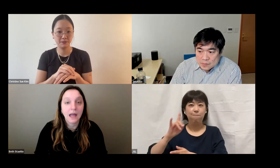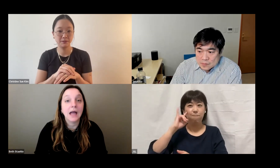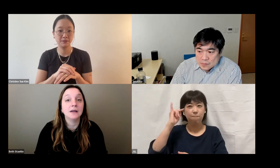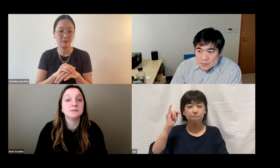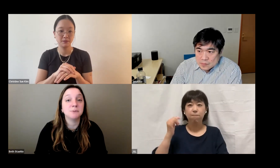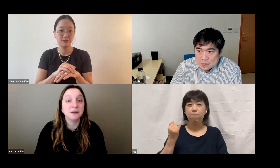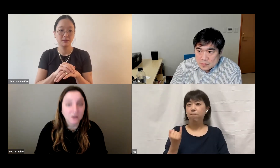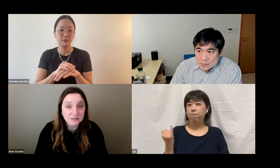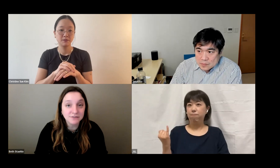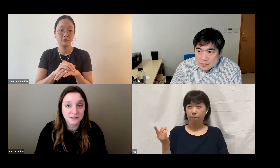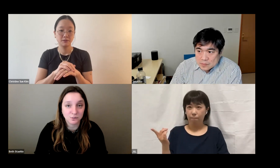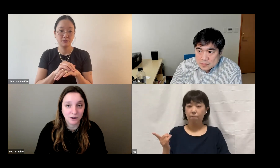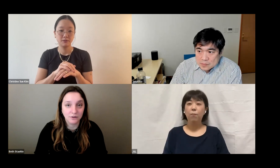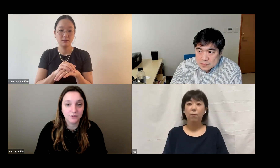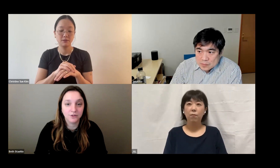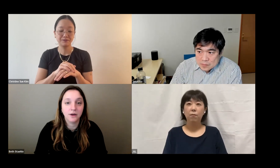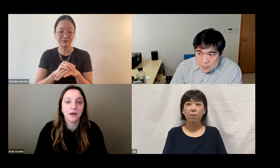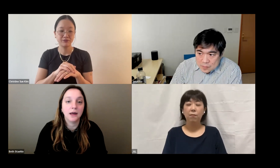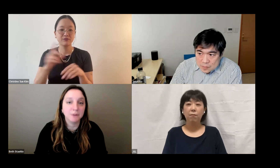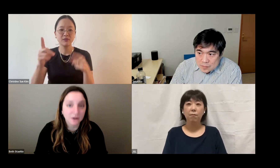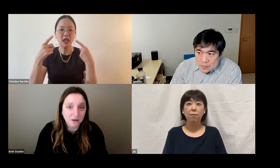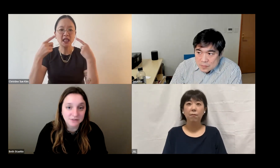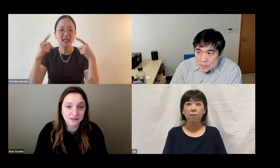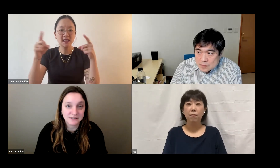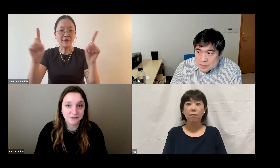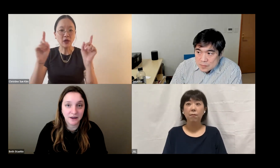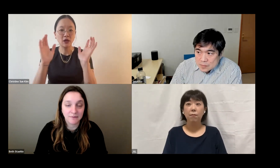And because of his wealth and because of his fame